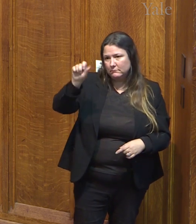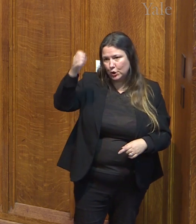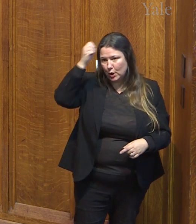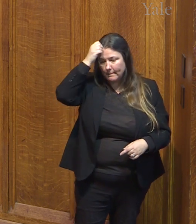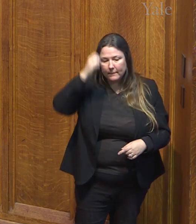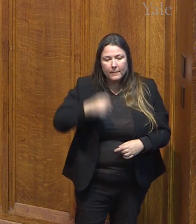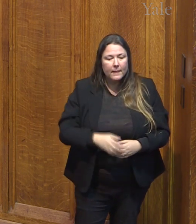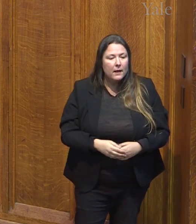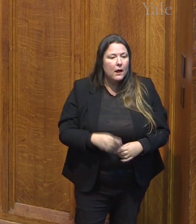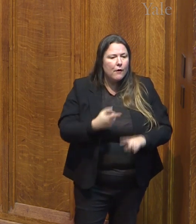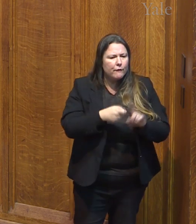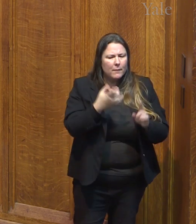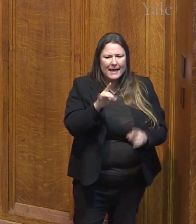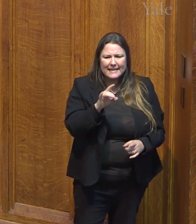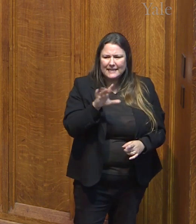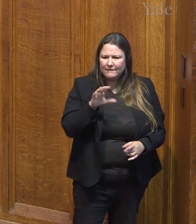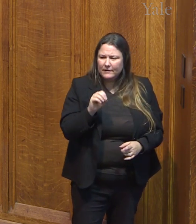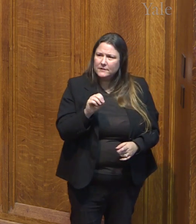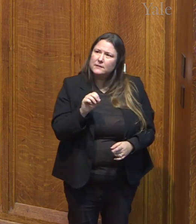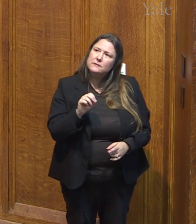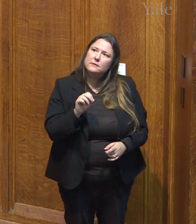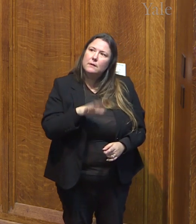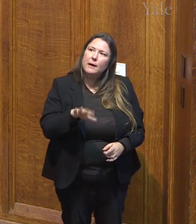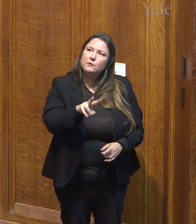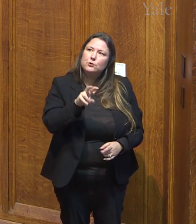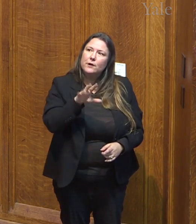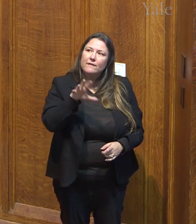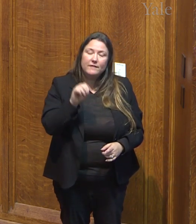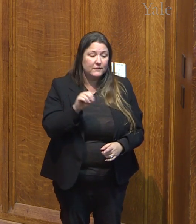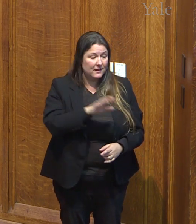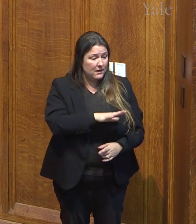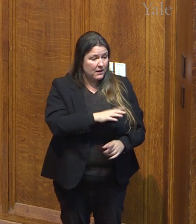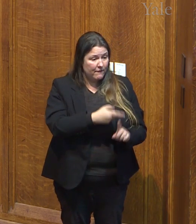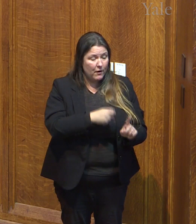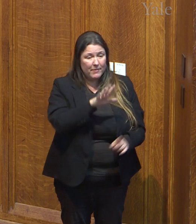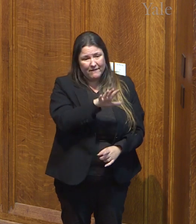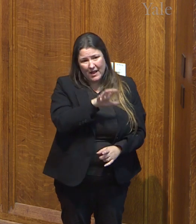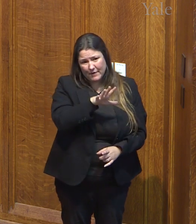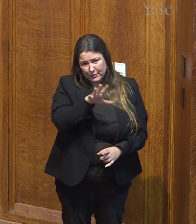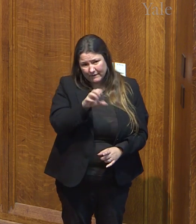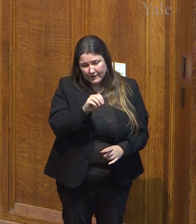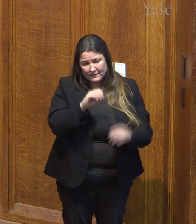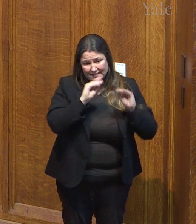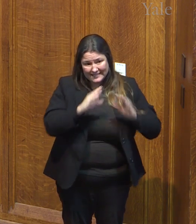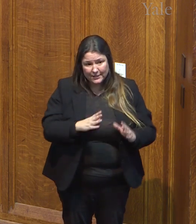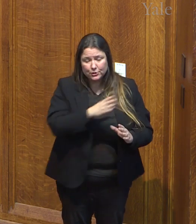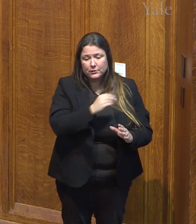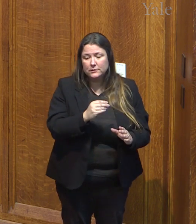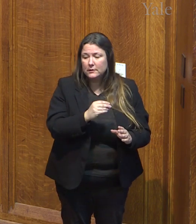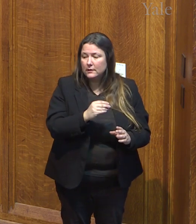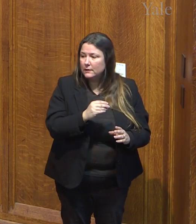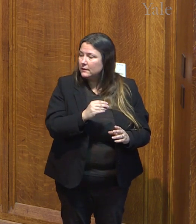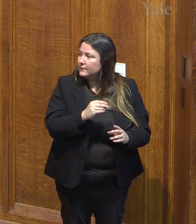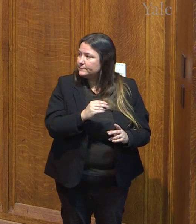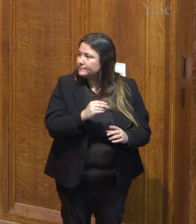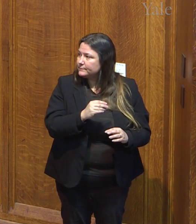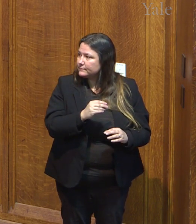By the 1850's, some 250 of the 550 teachers and administrators in the burgeoning national network